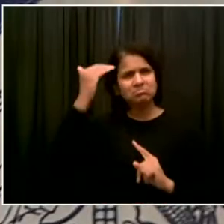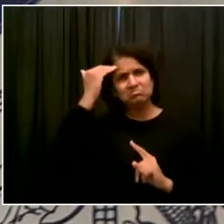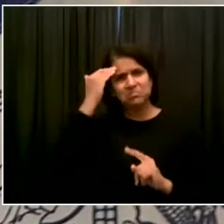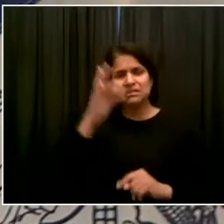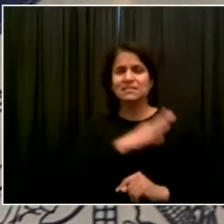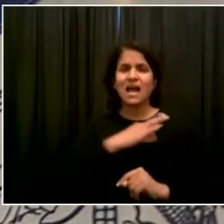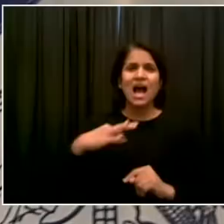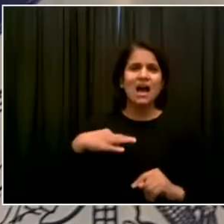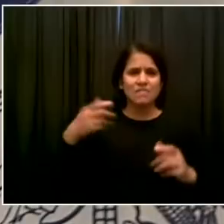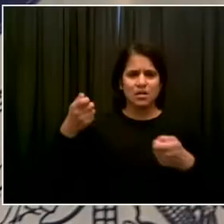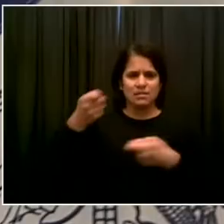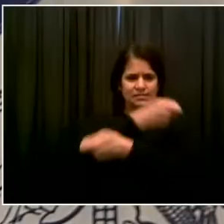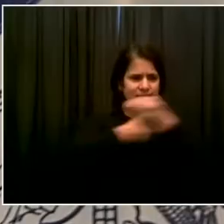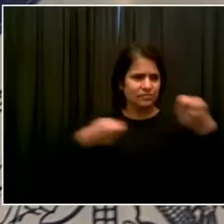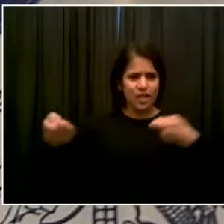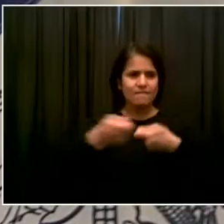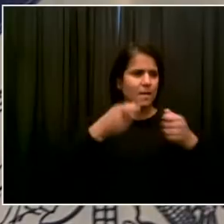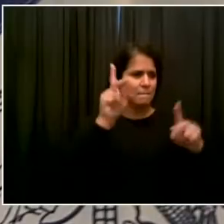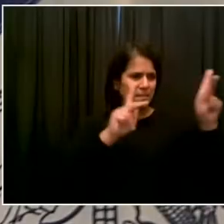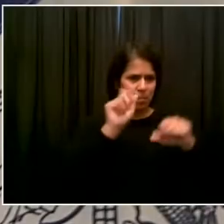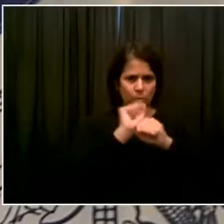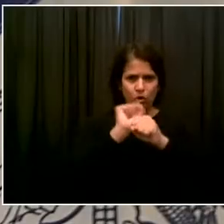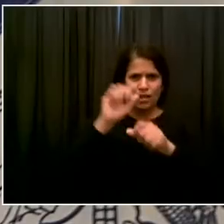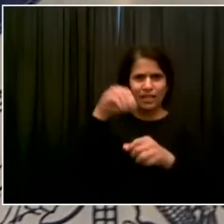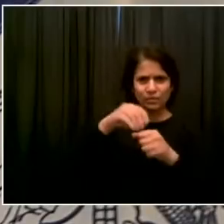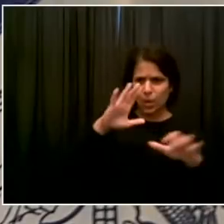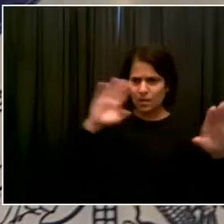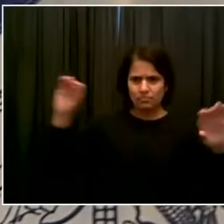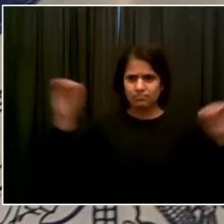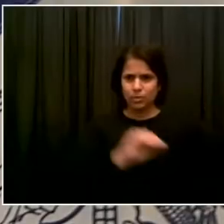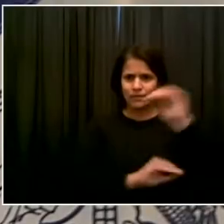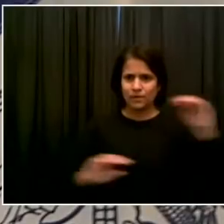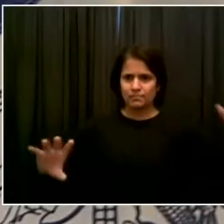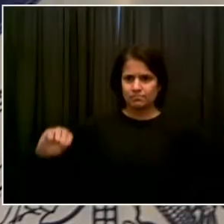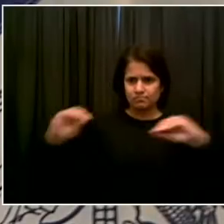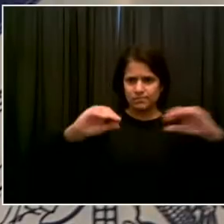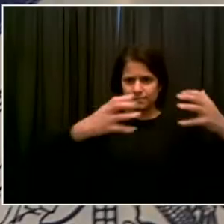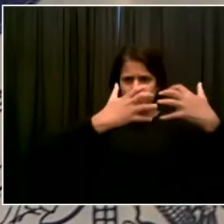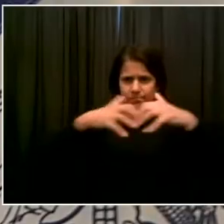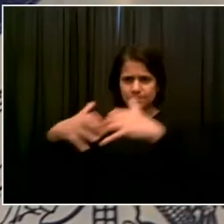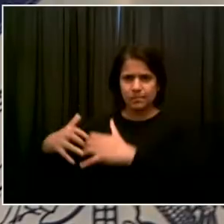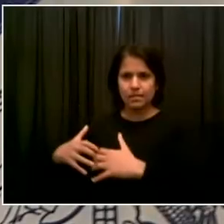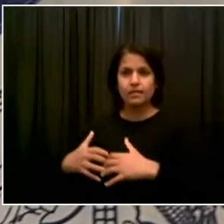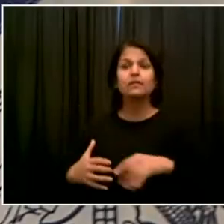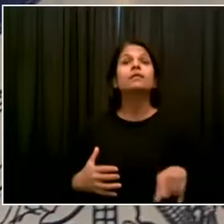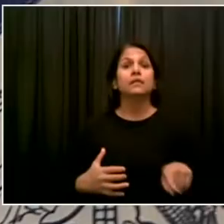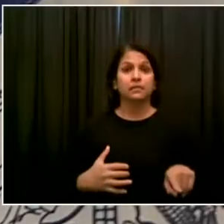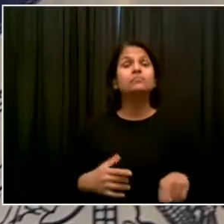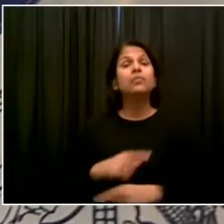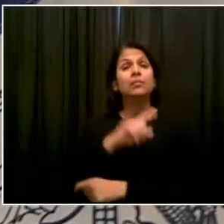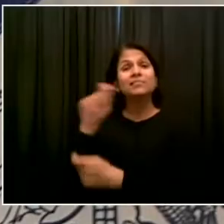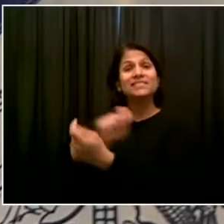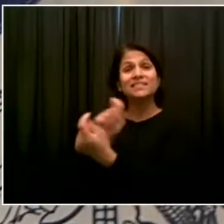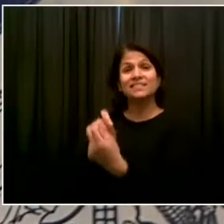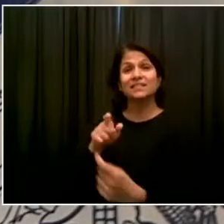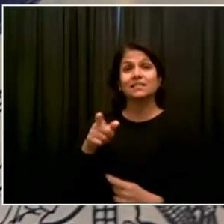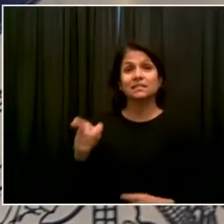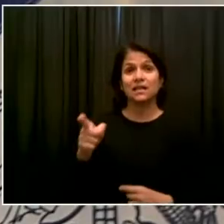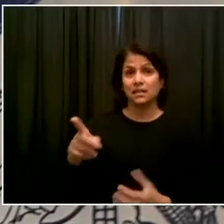PERSONNEL THAT'S WHAT I WTAN DR. KATZ TO TALK ABOUT HE HAS A HUGE WORKFORCE